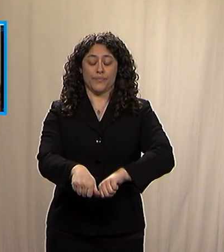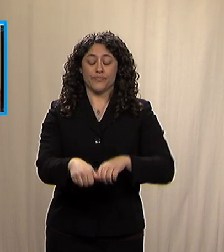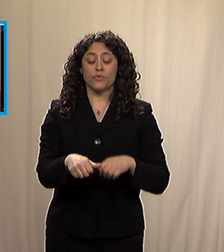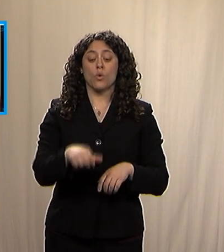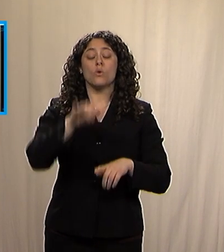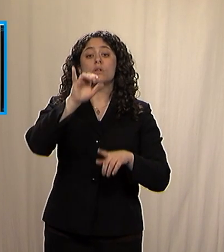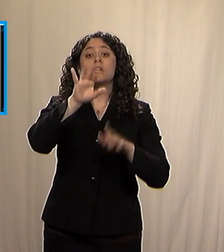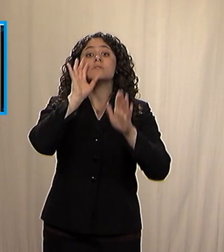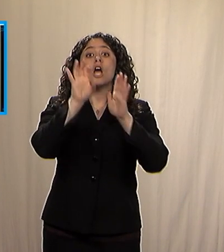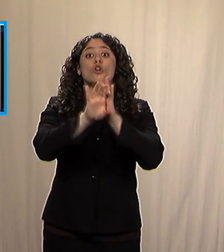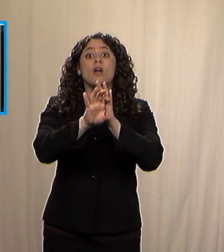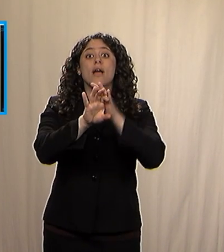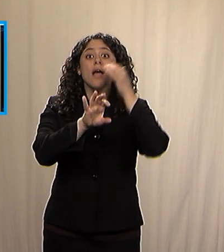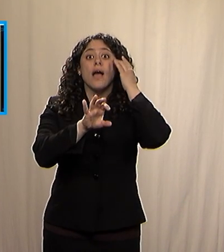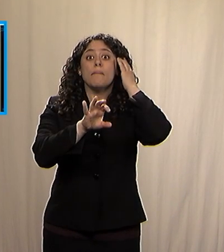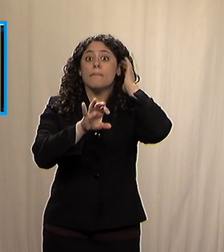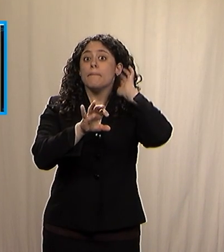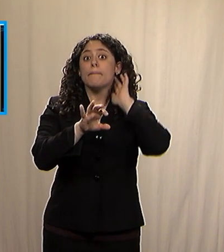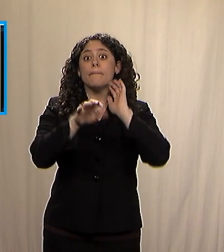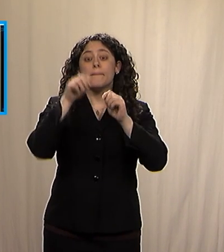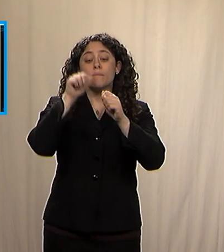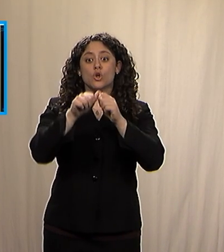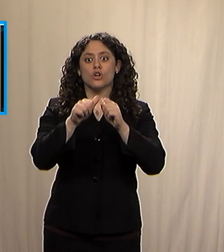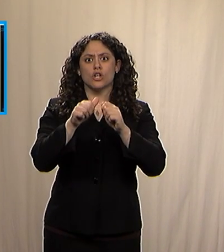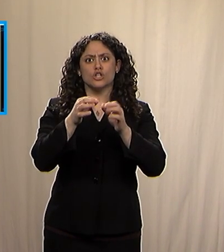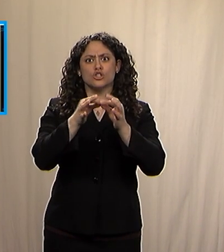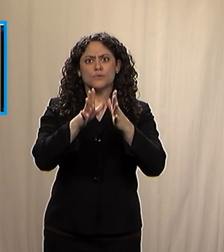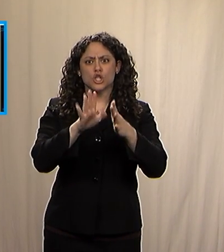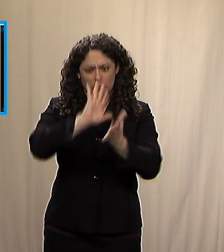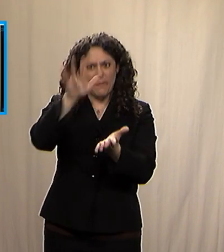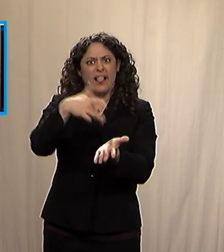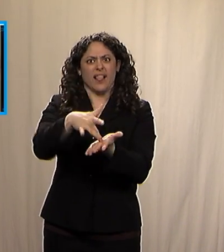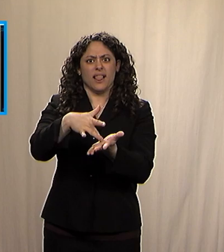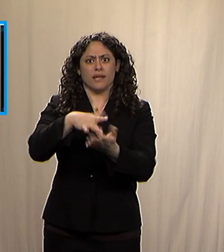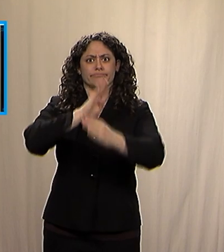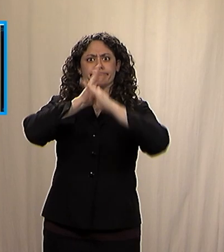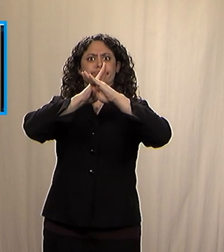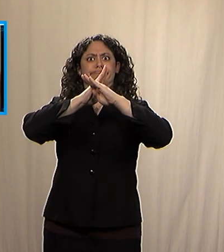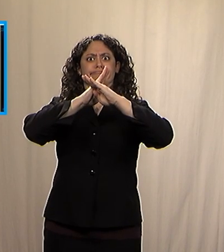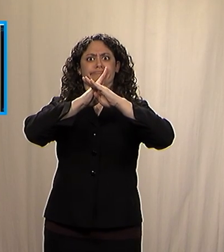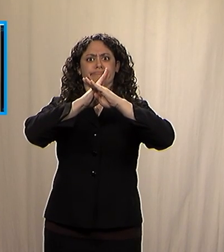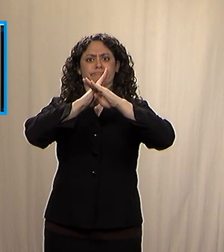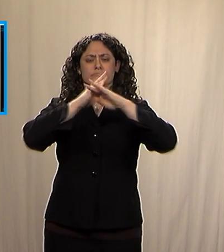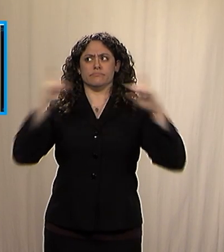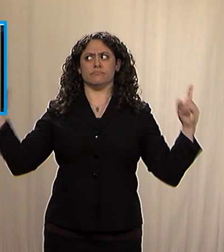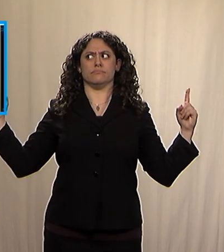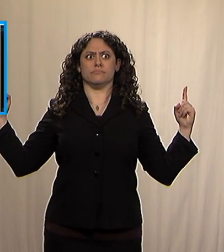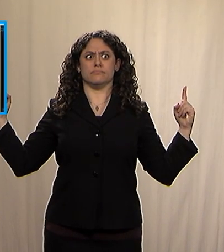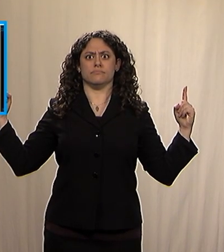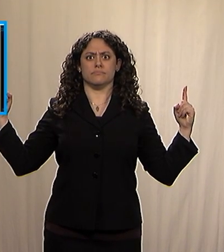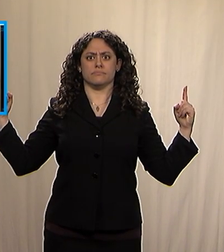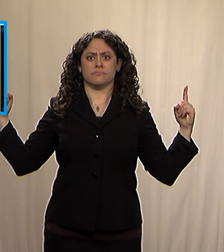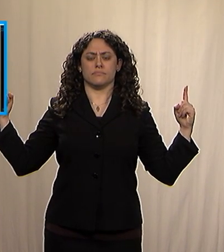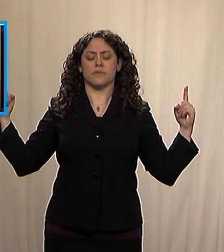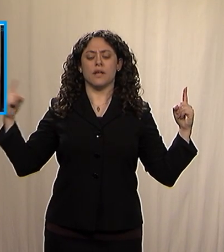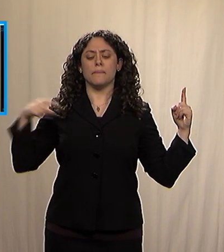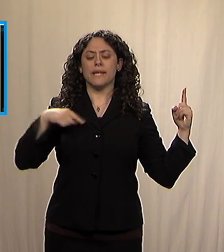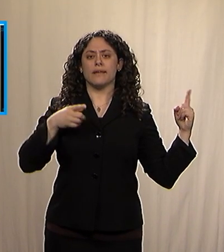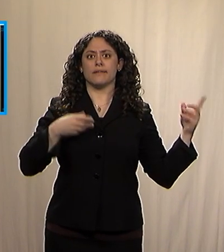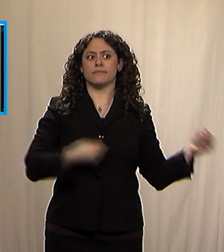literally in the way and literally in the middle and just being kind of the conduit without allowing